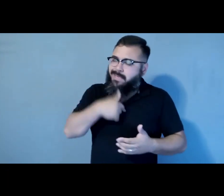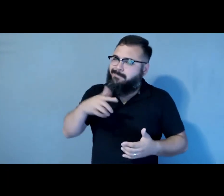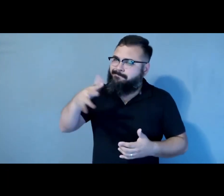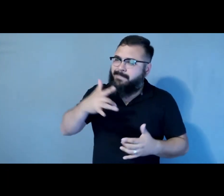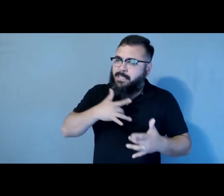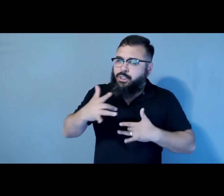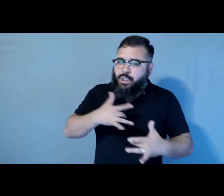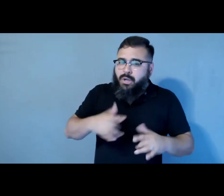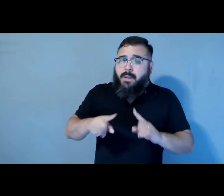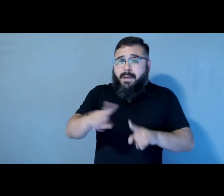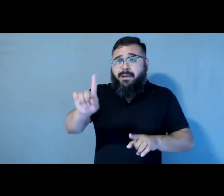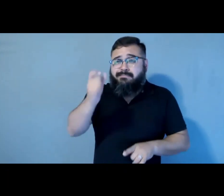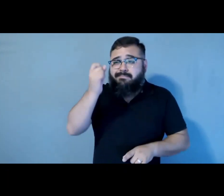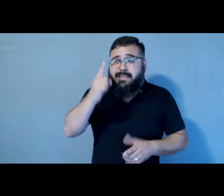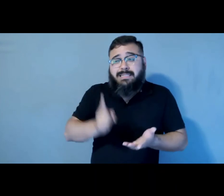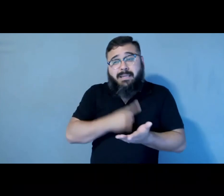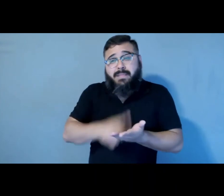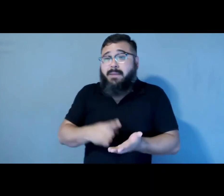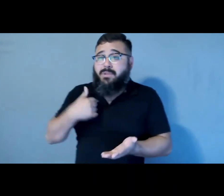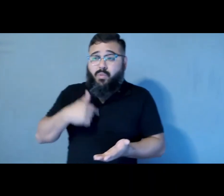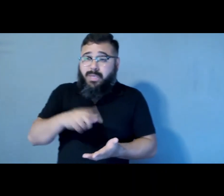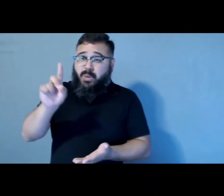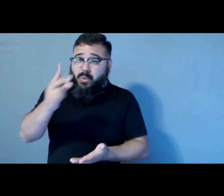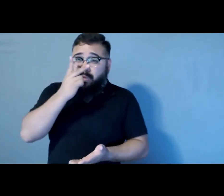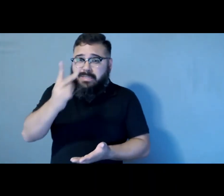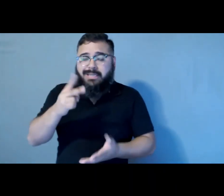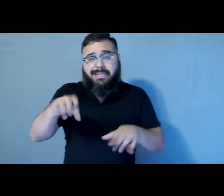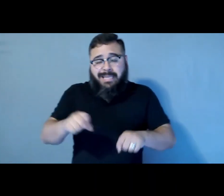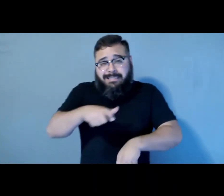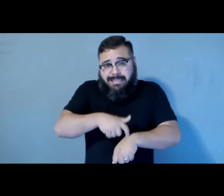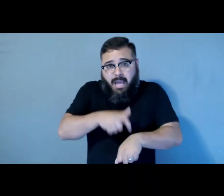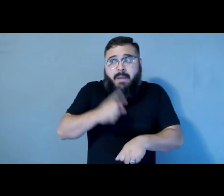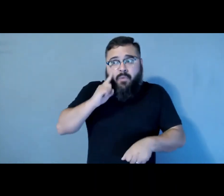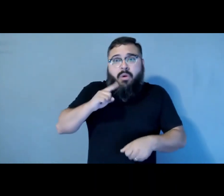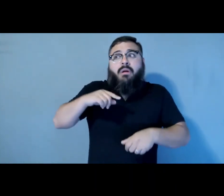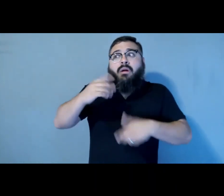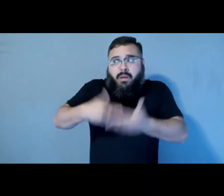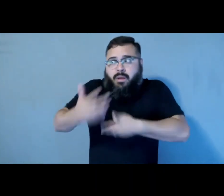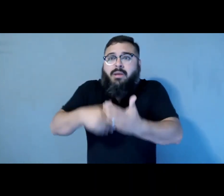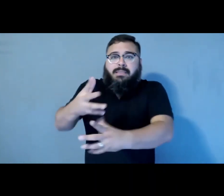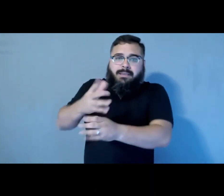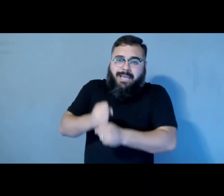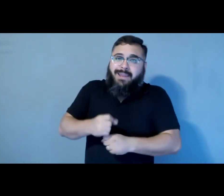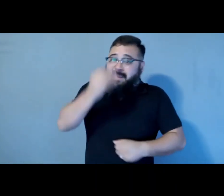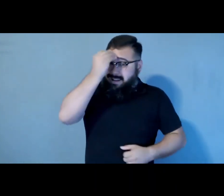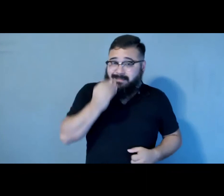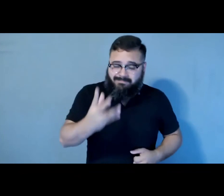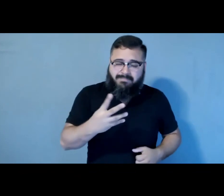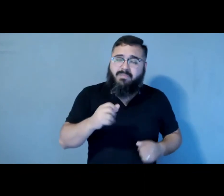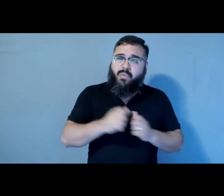but sometimes we do see things take four months to get implemented, and I say that with regret, I say that with frustration,